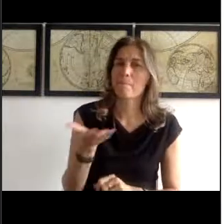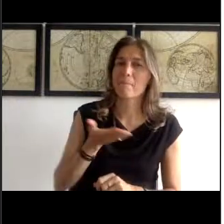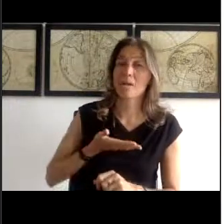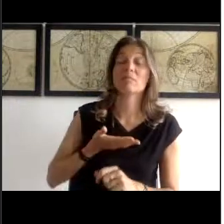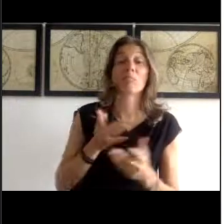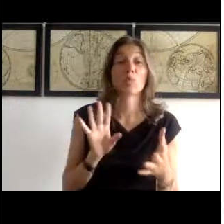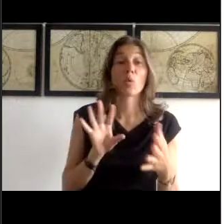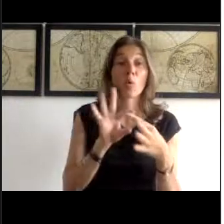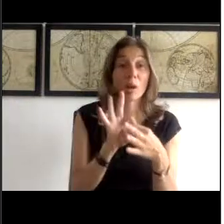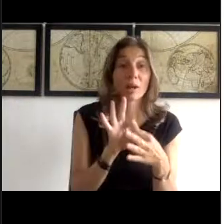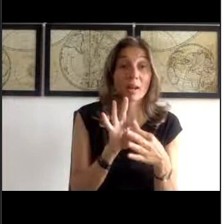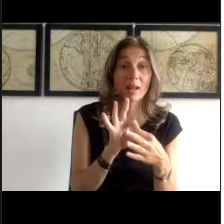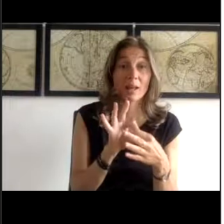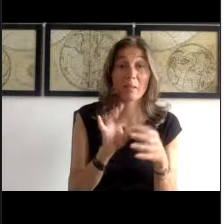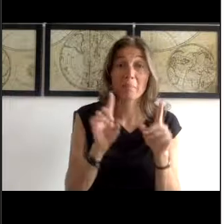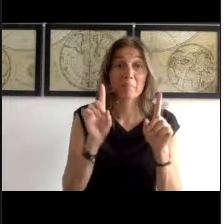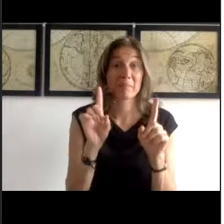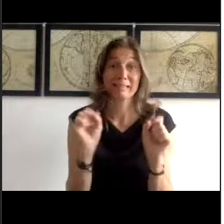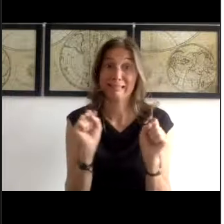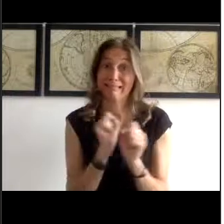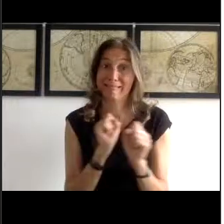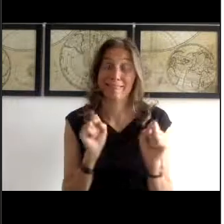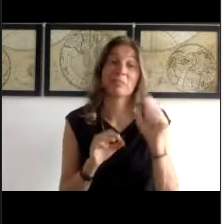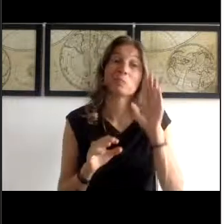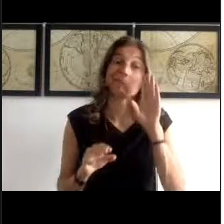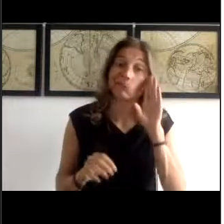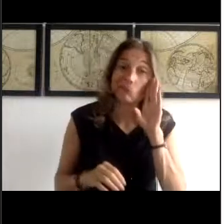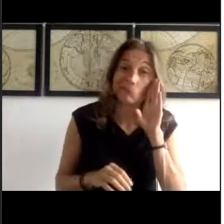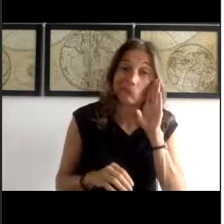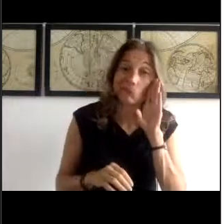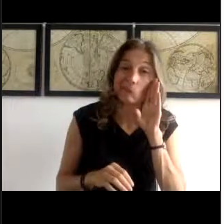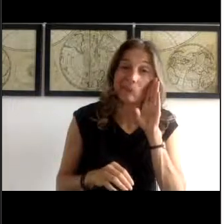to be able to do it. It wasn’t definitely easy.